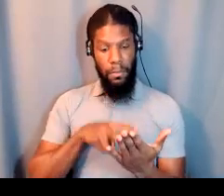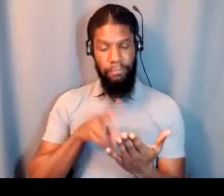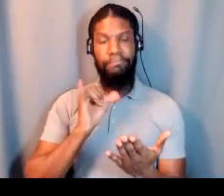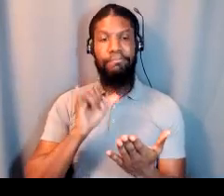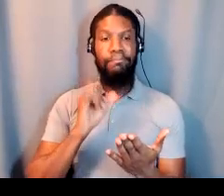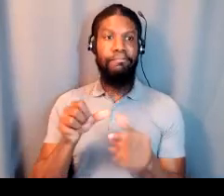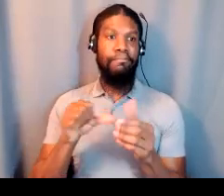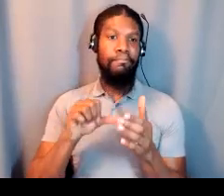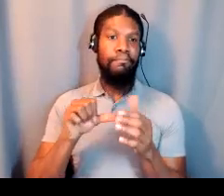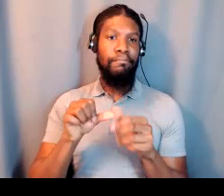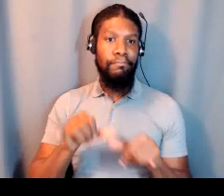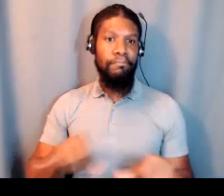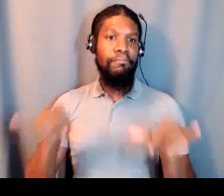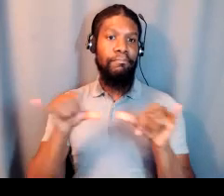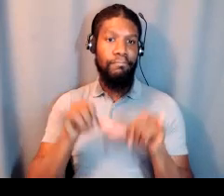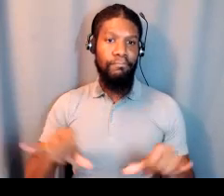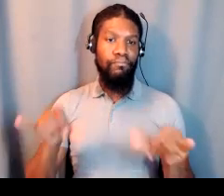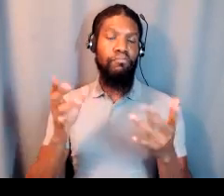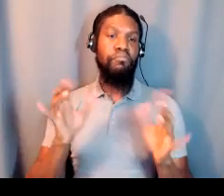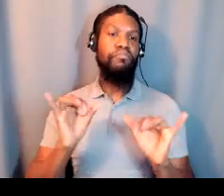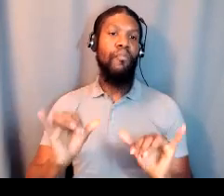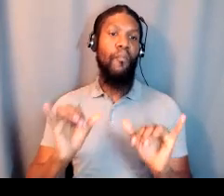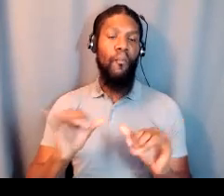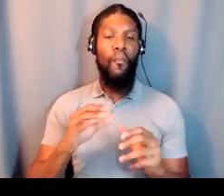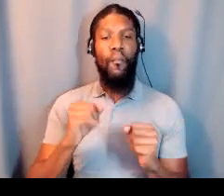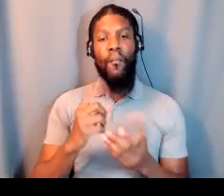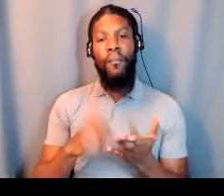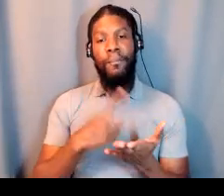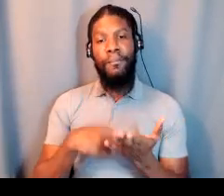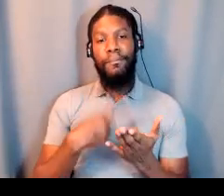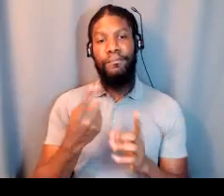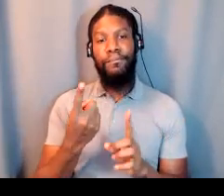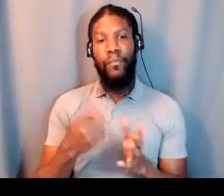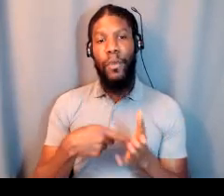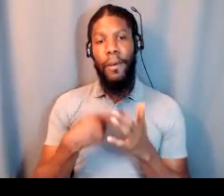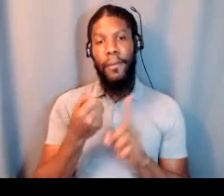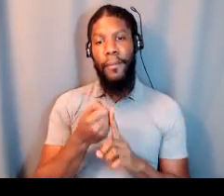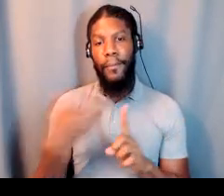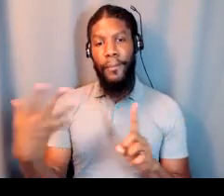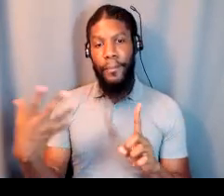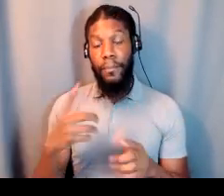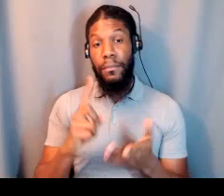the expectations of the assignment, or even of the professor, and senses that the student may not be addressing all the items that need to be addressed.